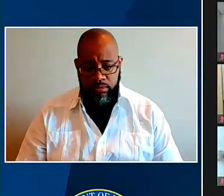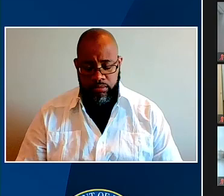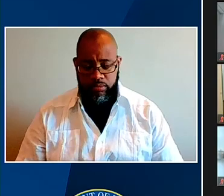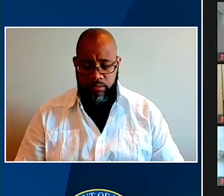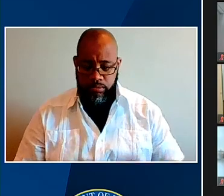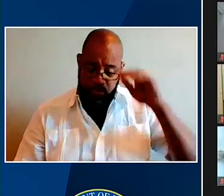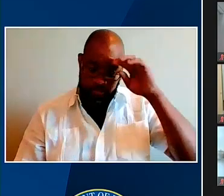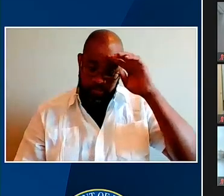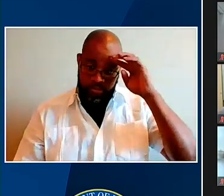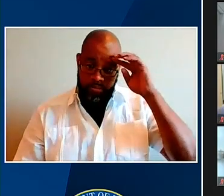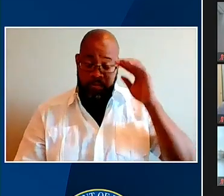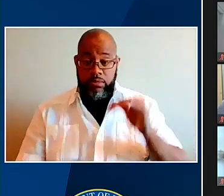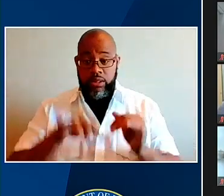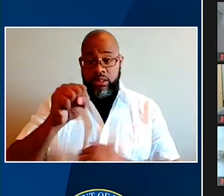Yes, John, I see your hand. Go ahead.